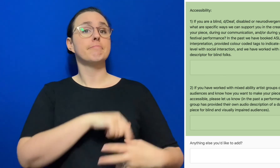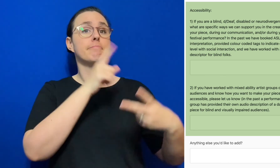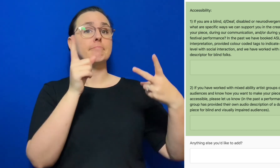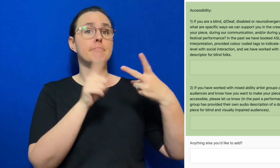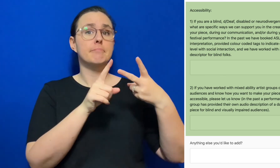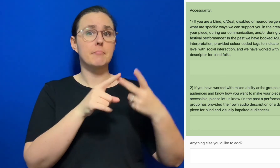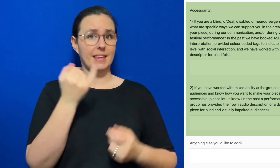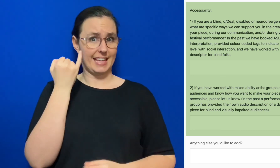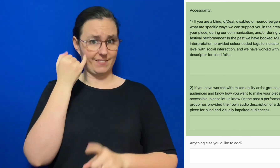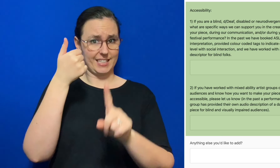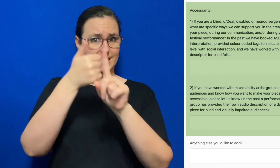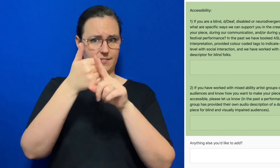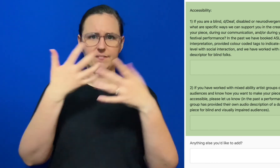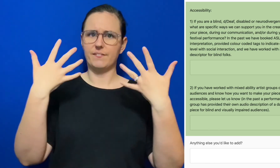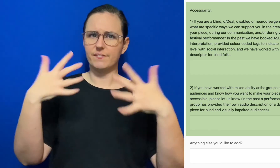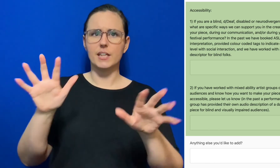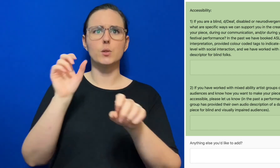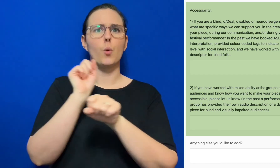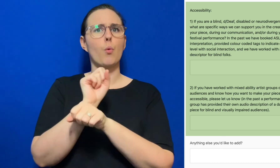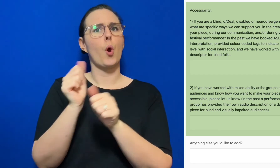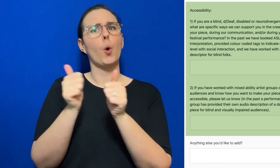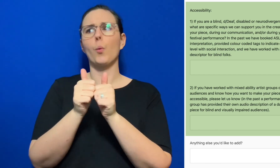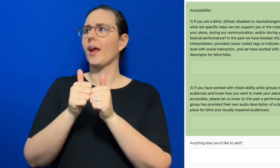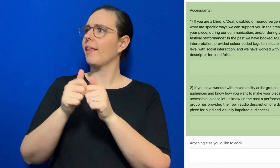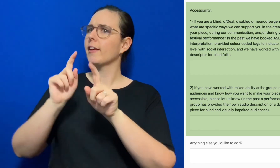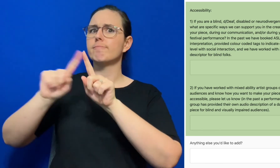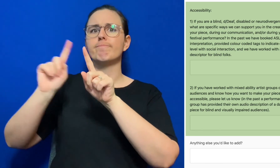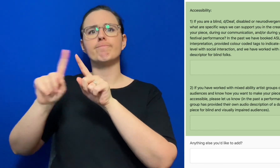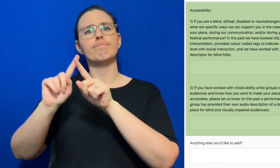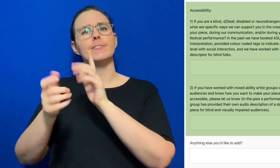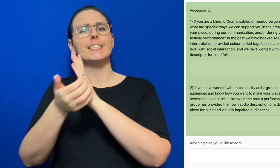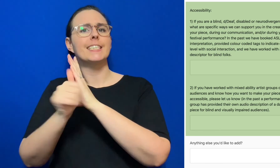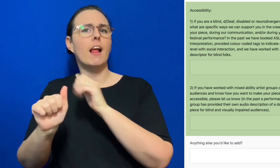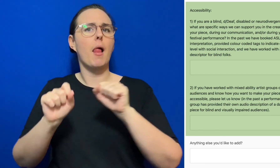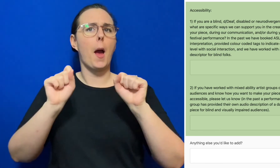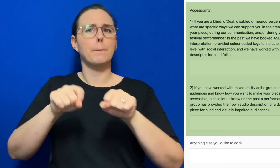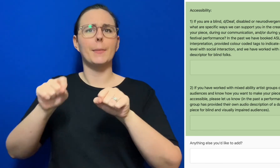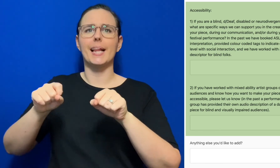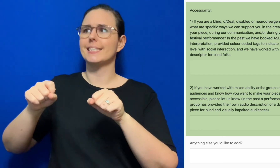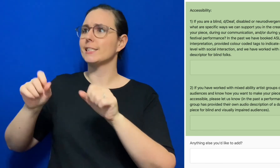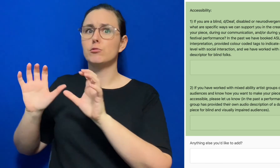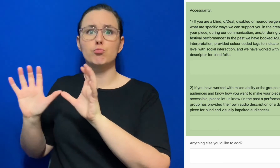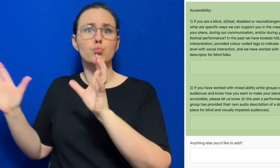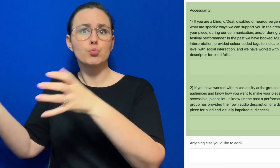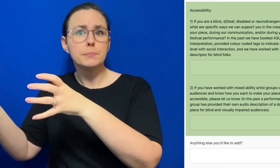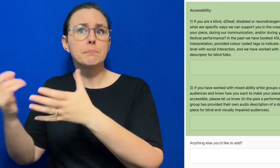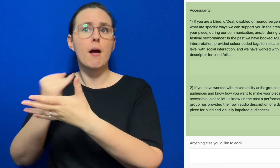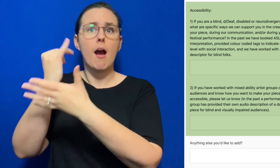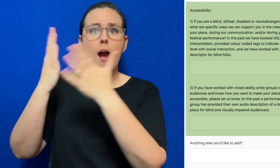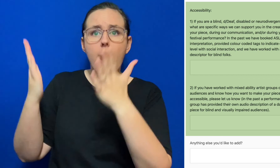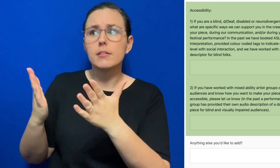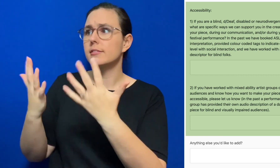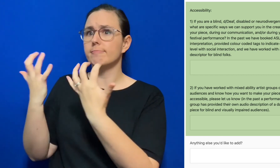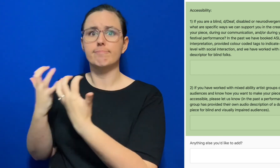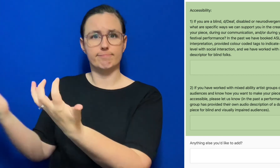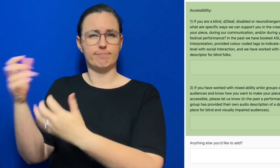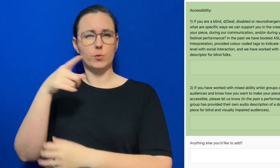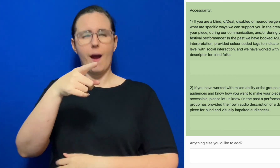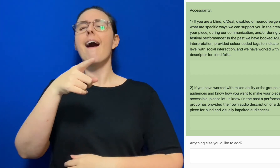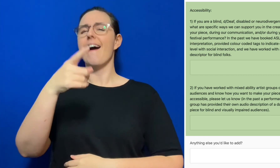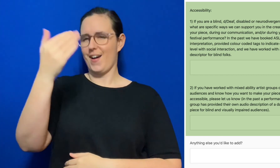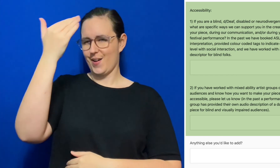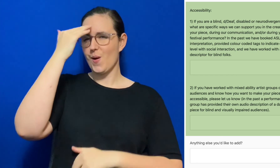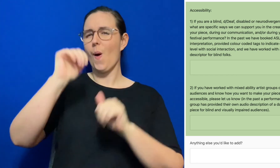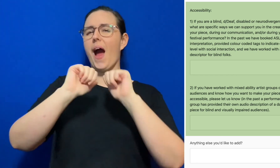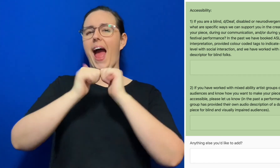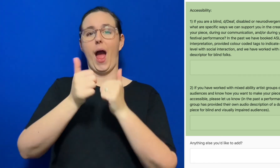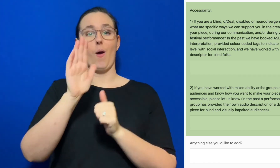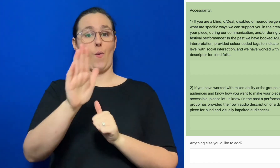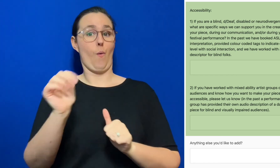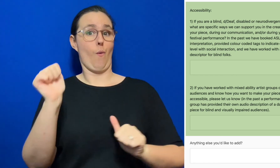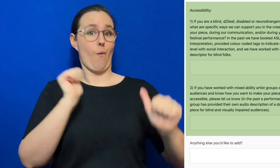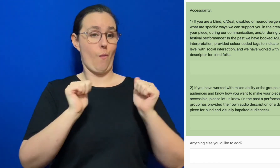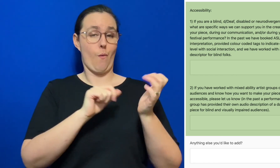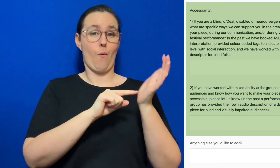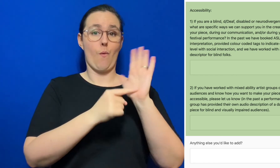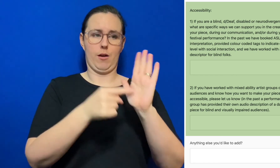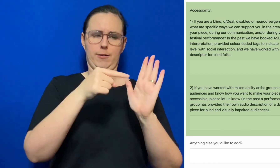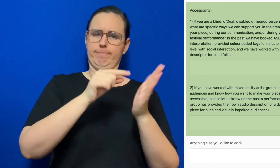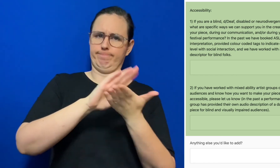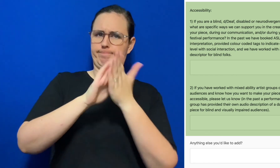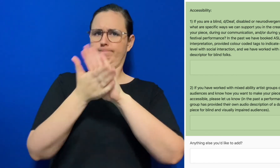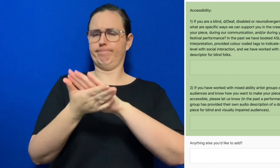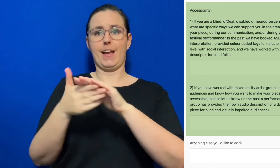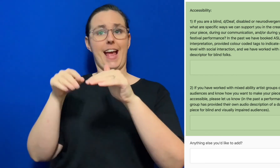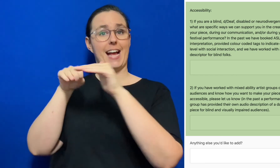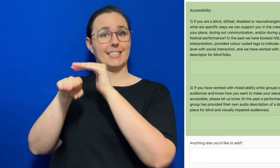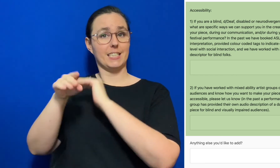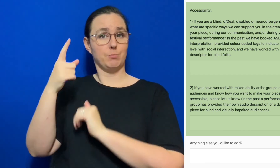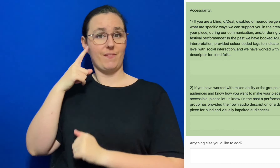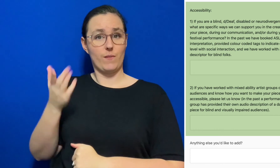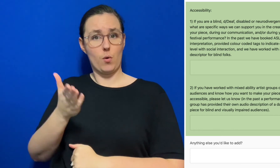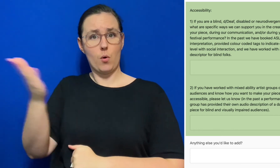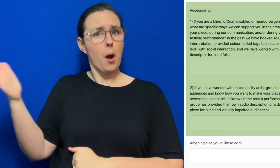2) If you have worked with mixed ability artist groups or audiences and know how you want to make your piece accessible,